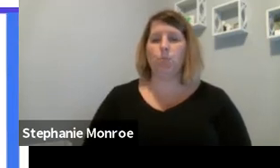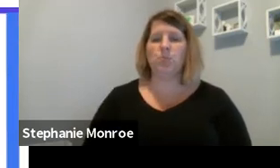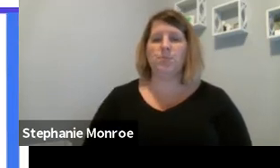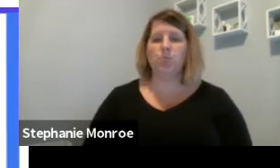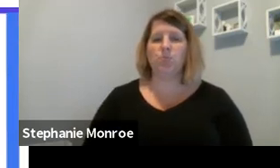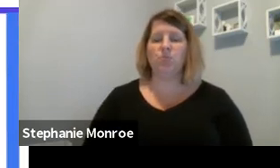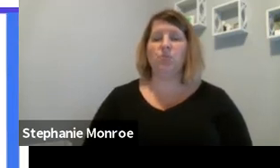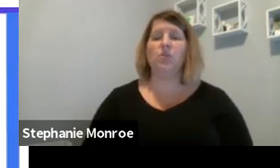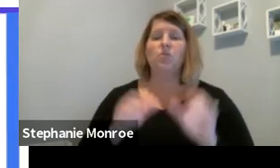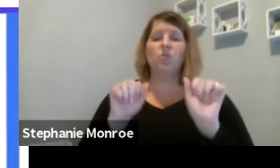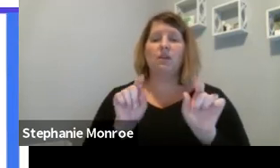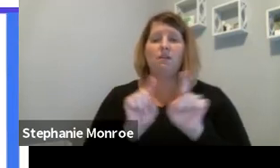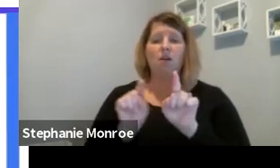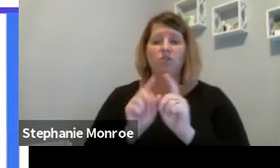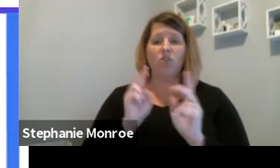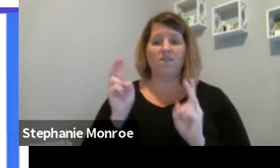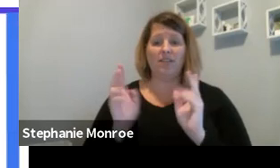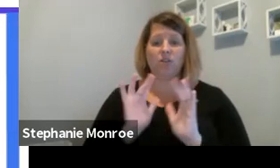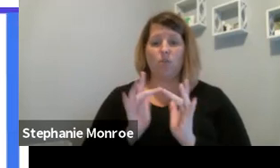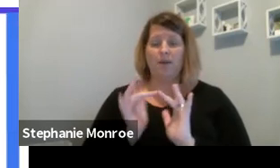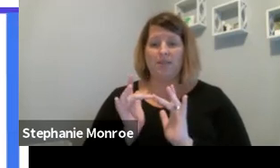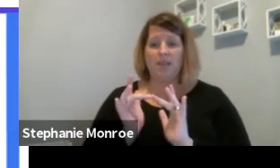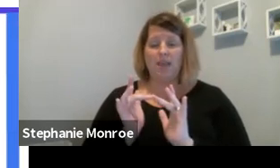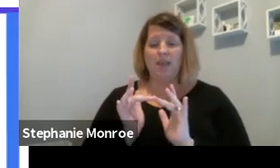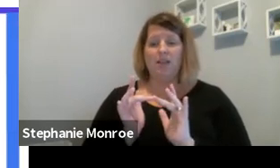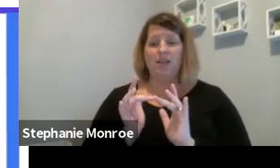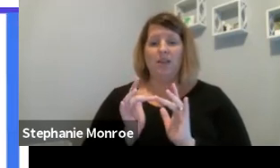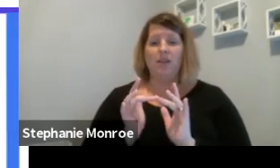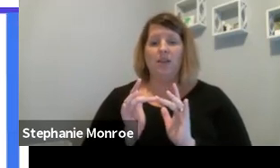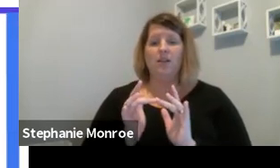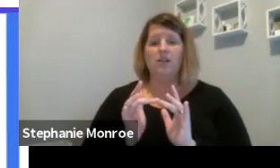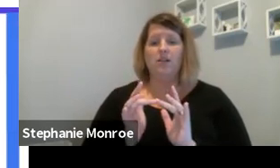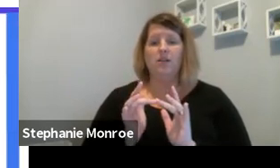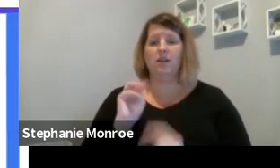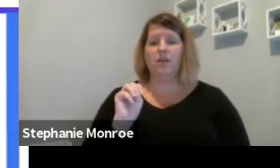You can also visit our website at mujerfla.org.